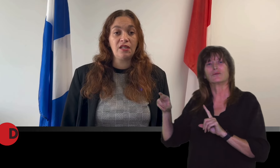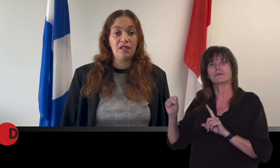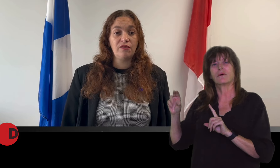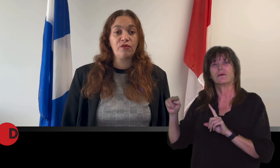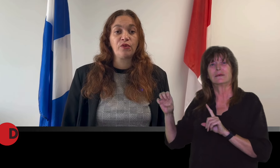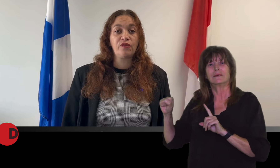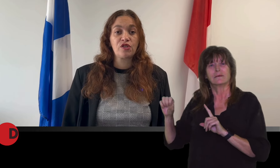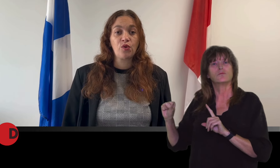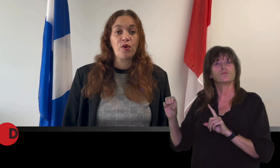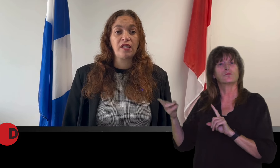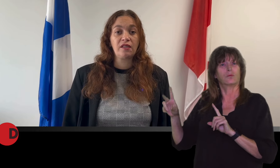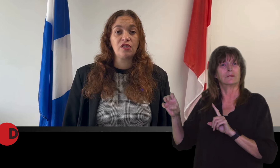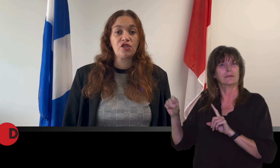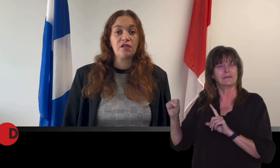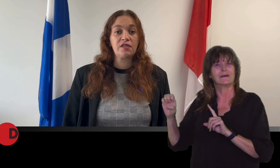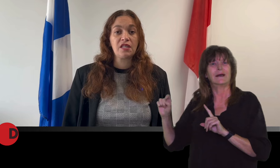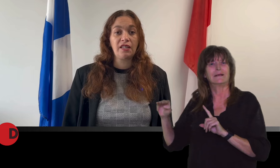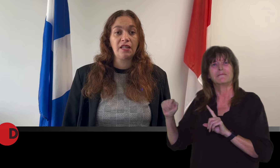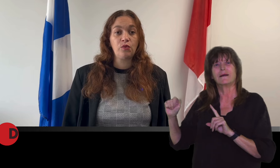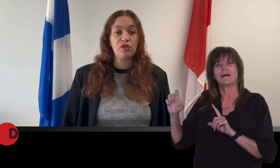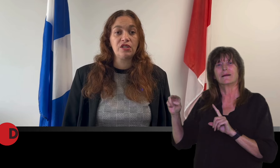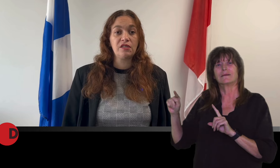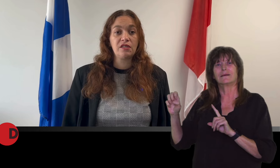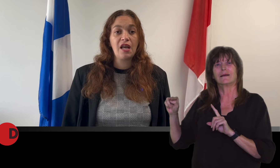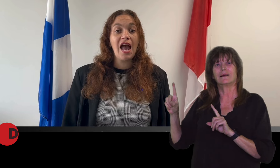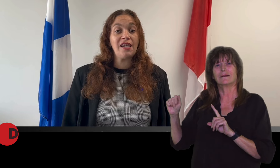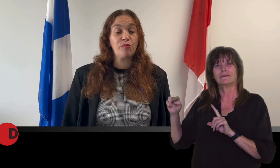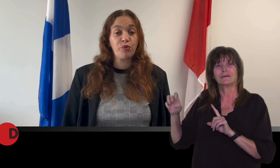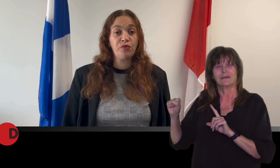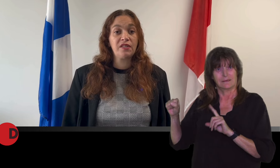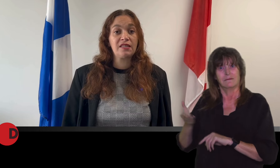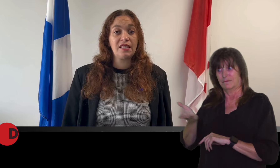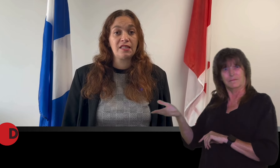sourdes et malentendantes. They brought to light the urgent need